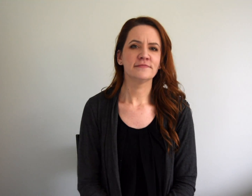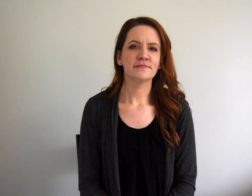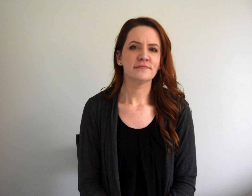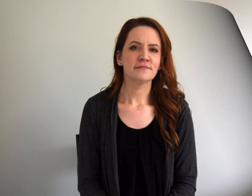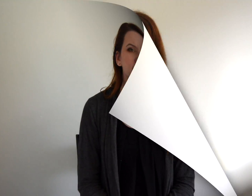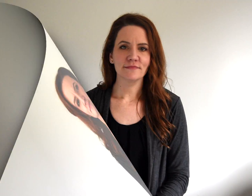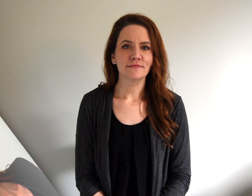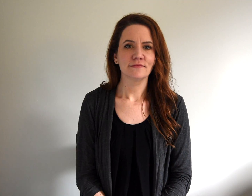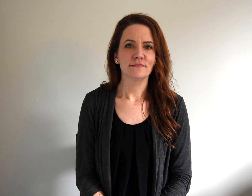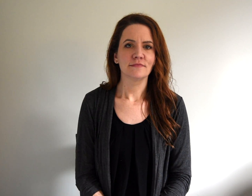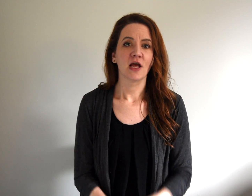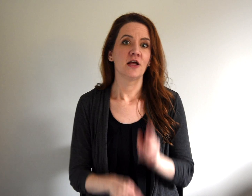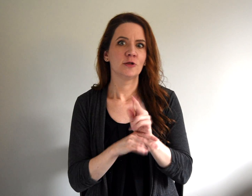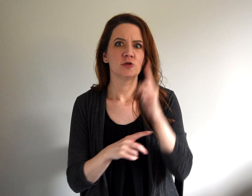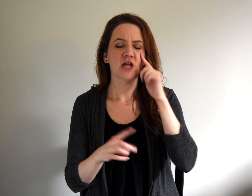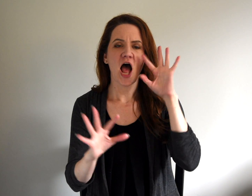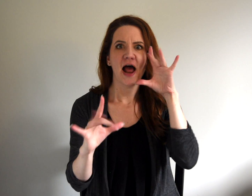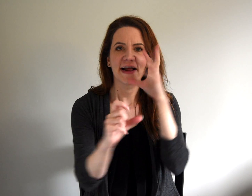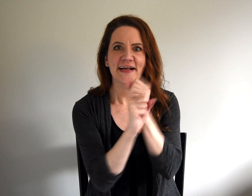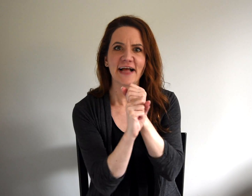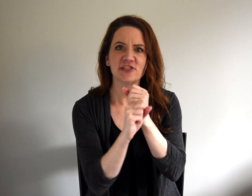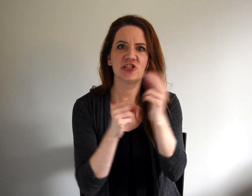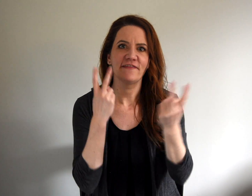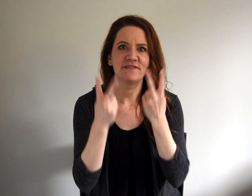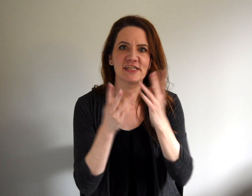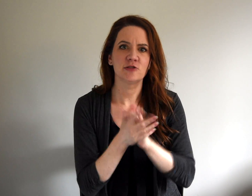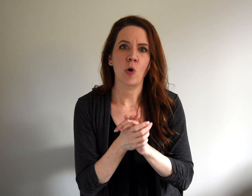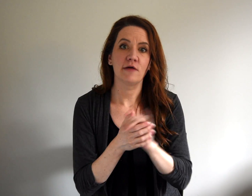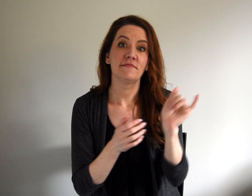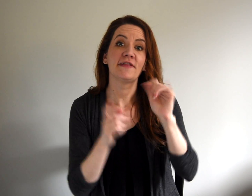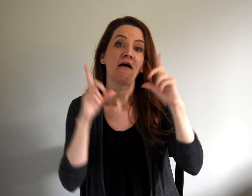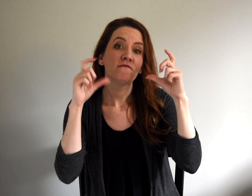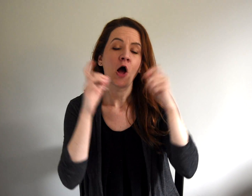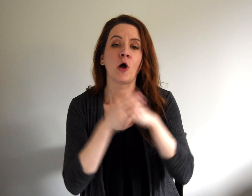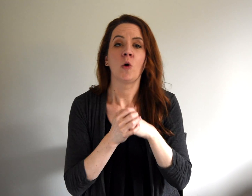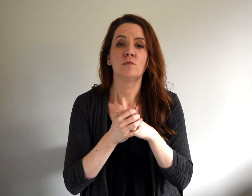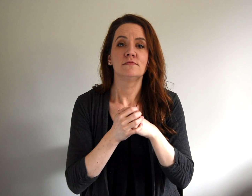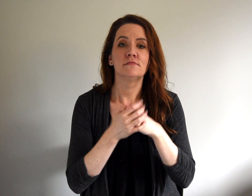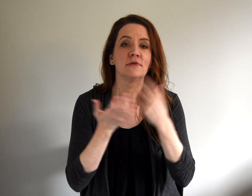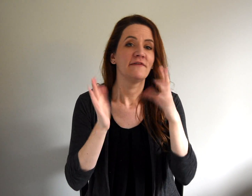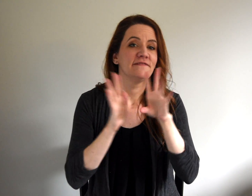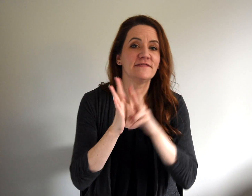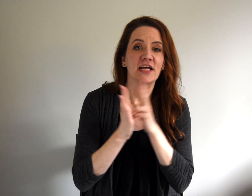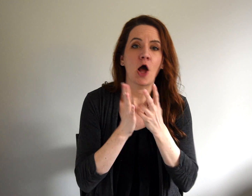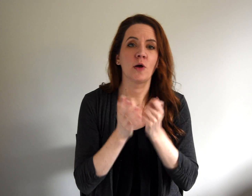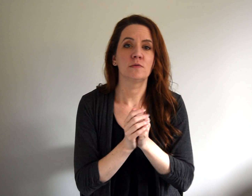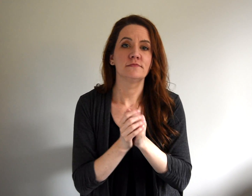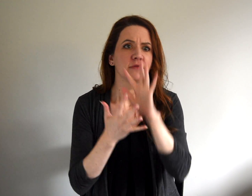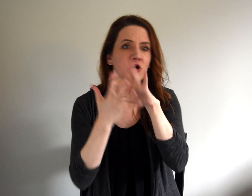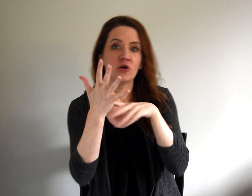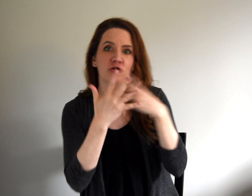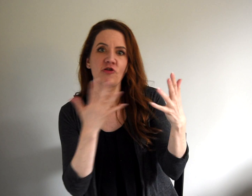this is critical. Use eye catching visuals such as photos, videos, or graphics. It's